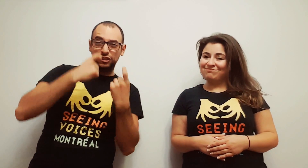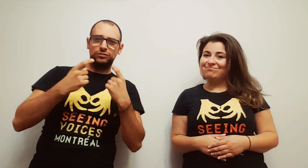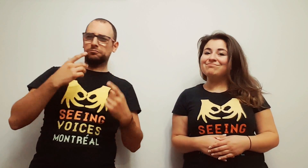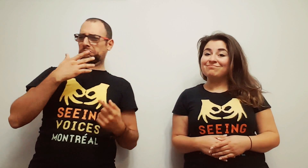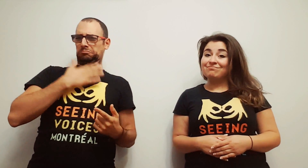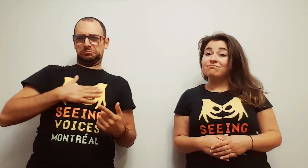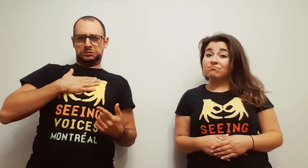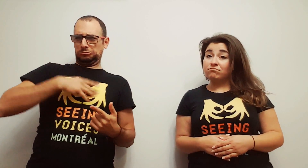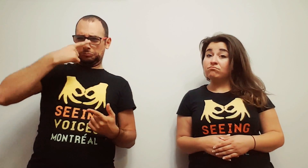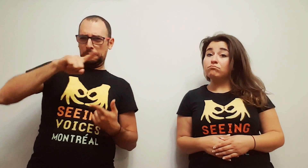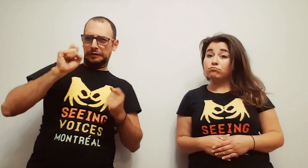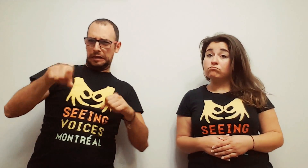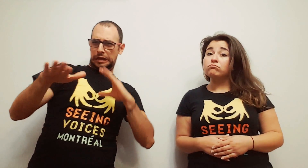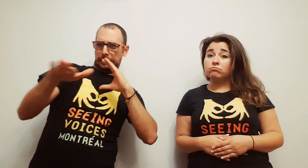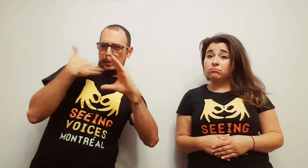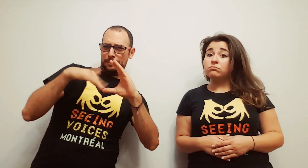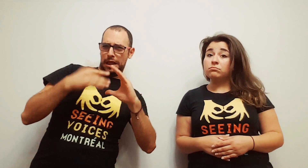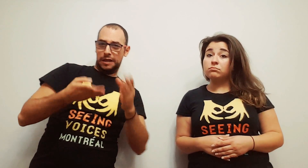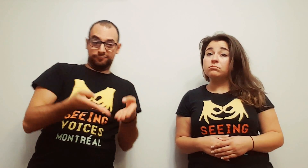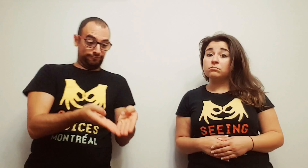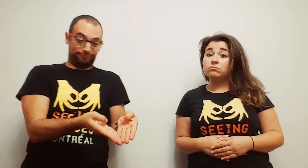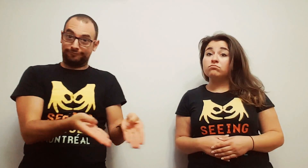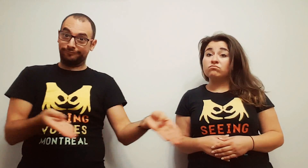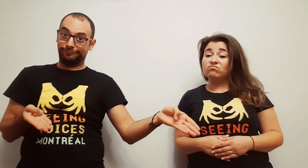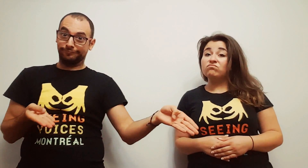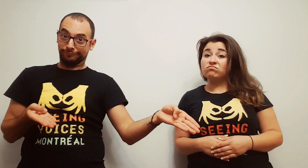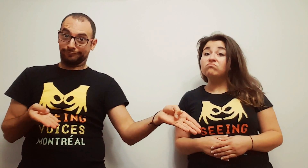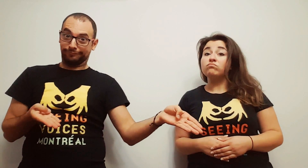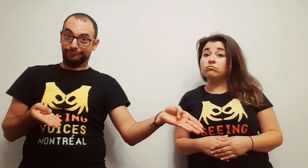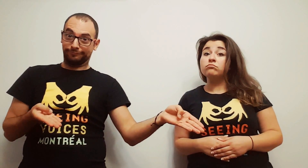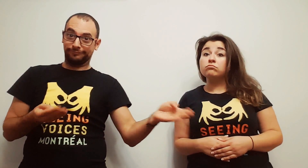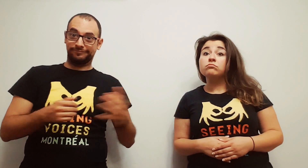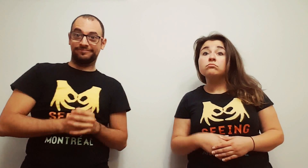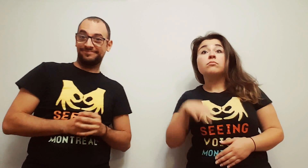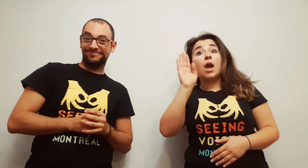If you have any questions, please email production@seeingvoicesmontreal.com